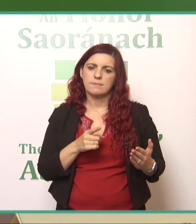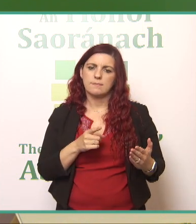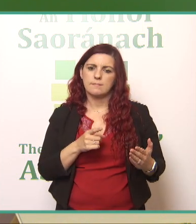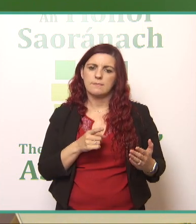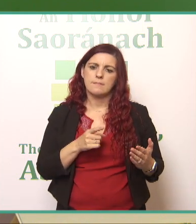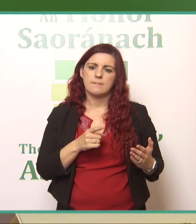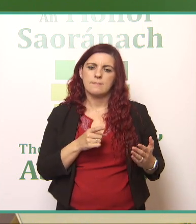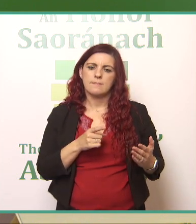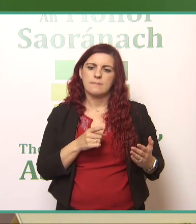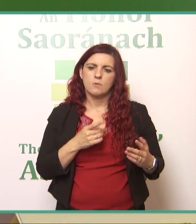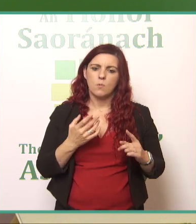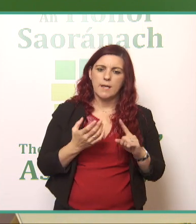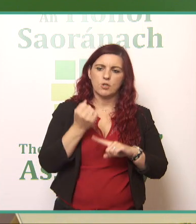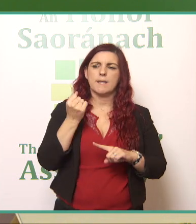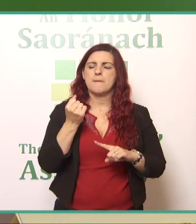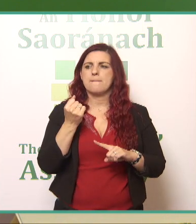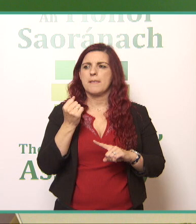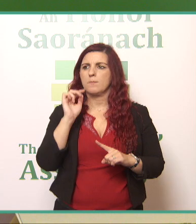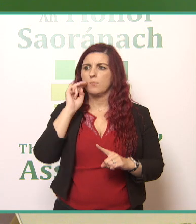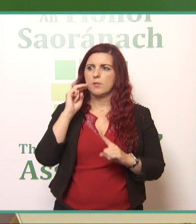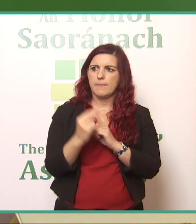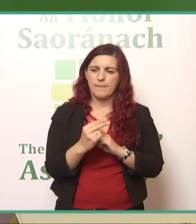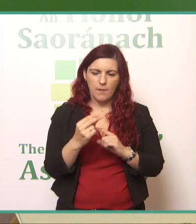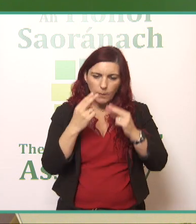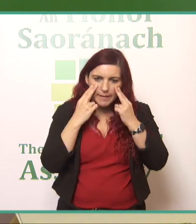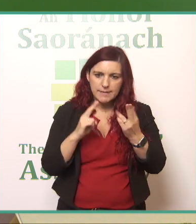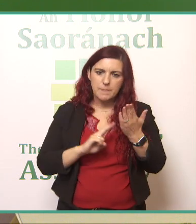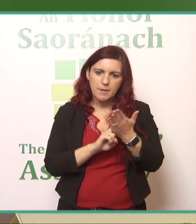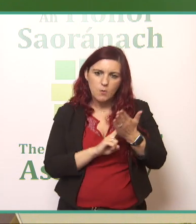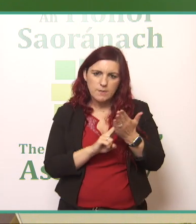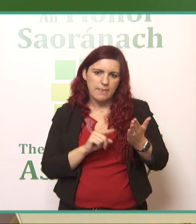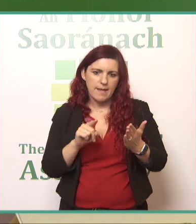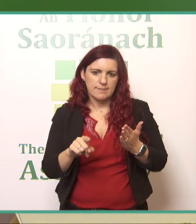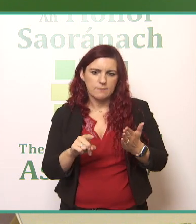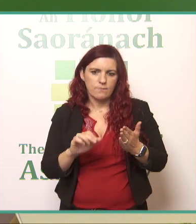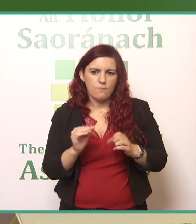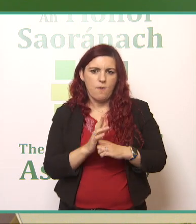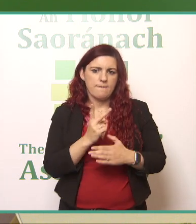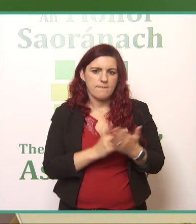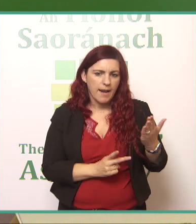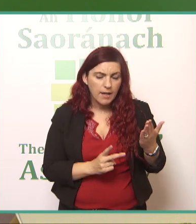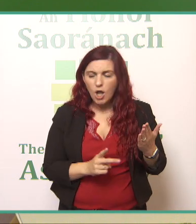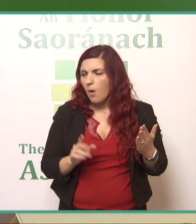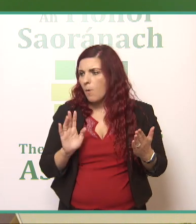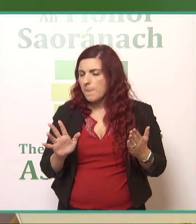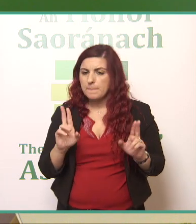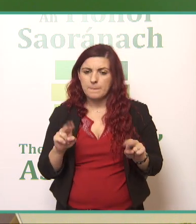change that mindset that we have to be using it to be of value now you can have a a limited